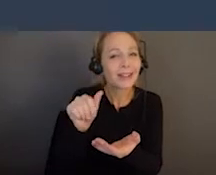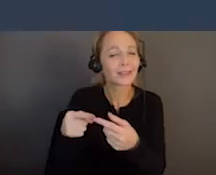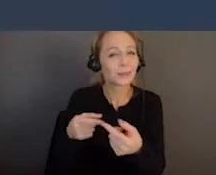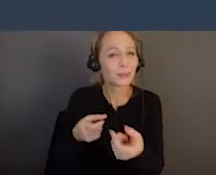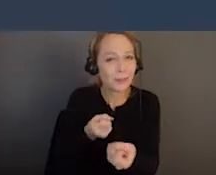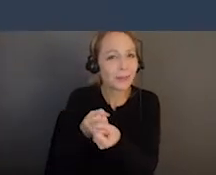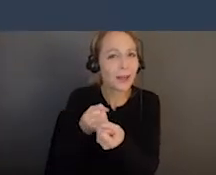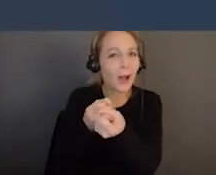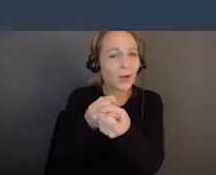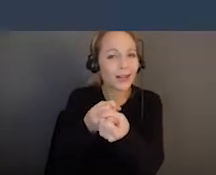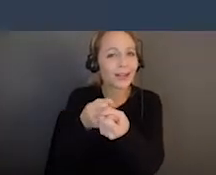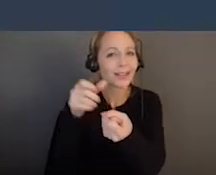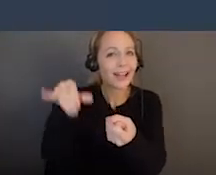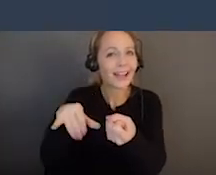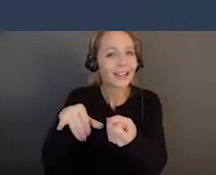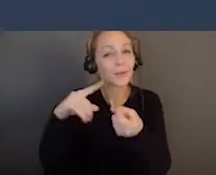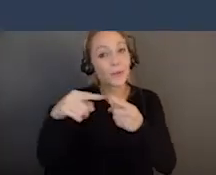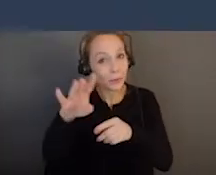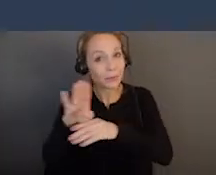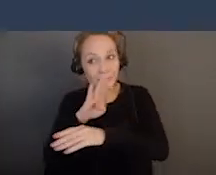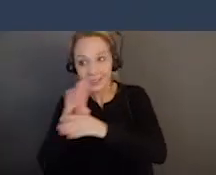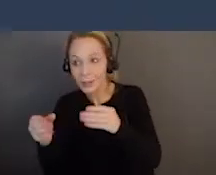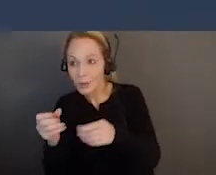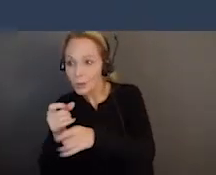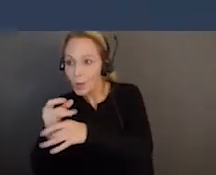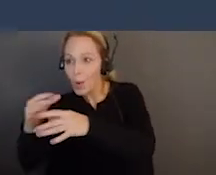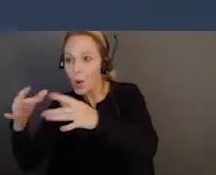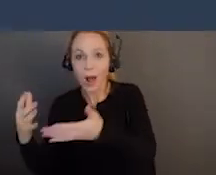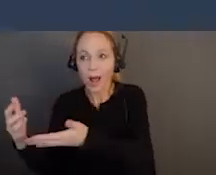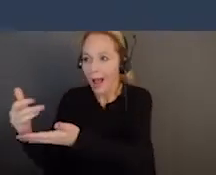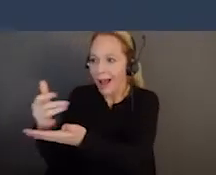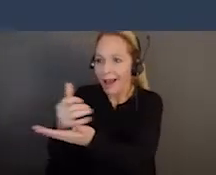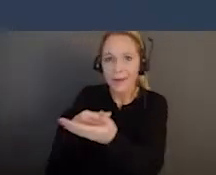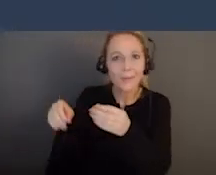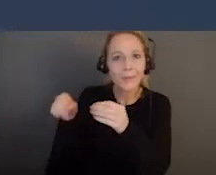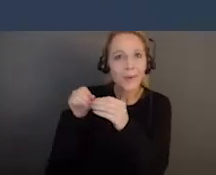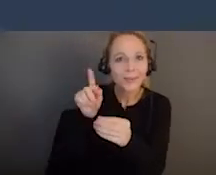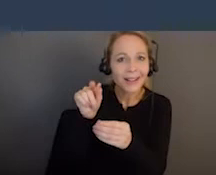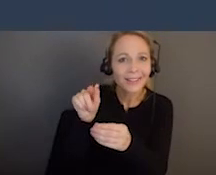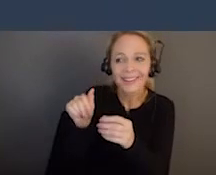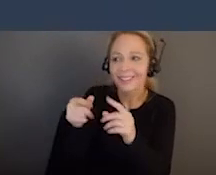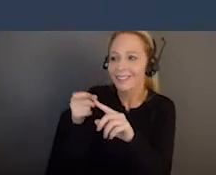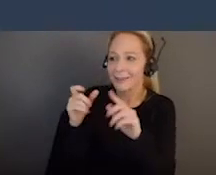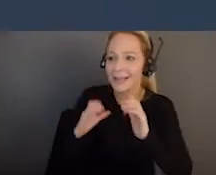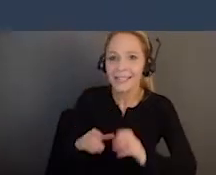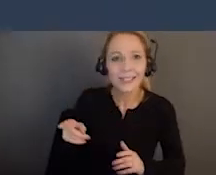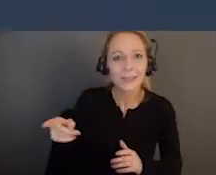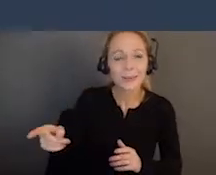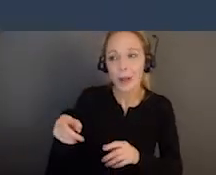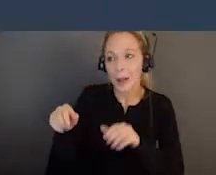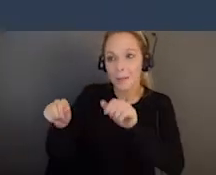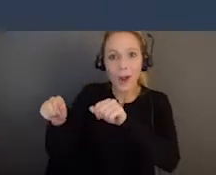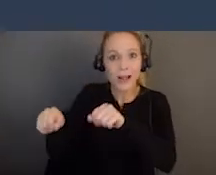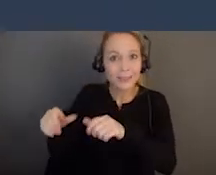AS YOUR BUSINESS GROWS, YOU CURATE MORE AND MORE DATA FROM YOUR CUSTOMERS, FROM YOUR PROSPECTS, FROM YOUR